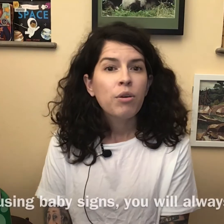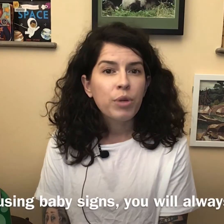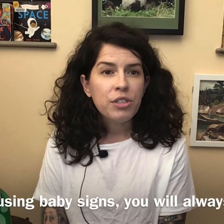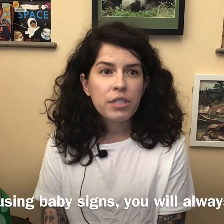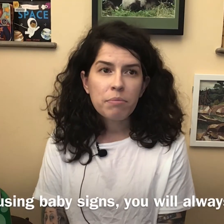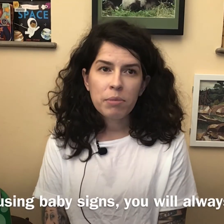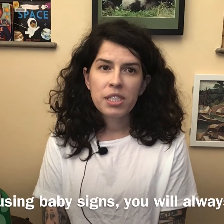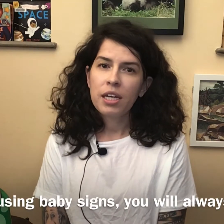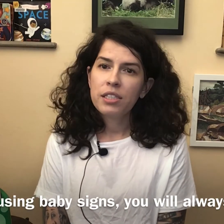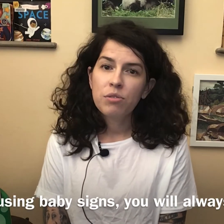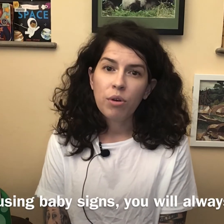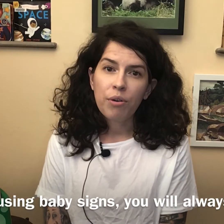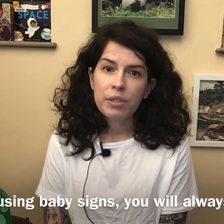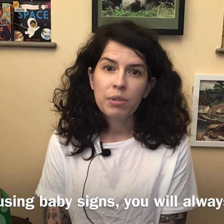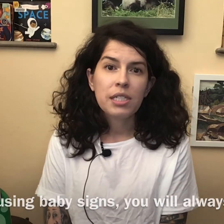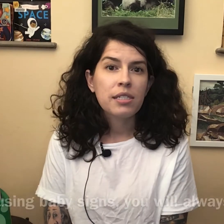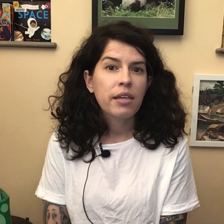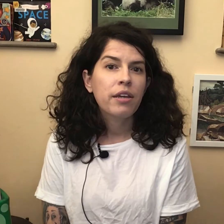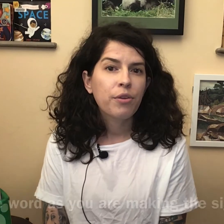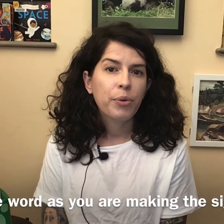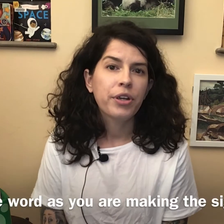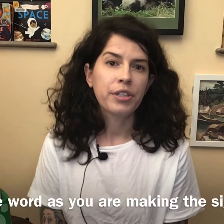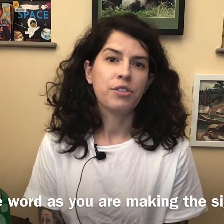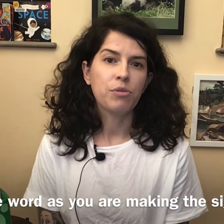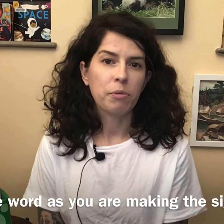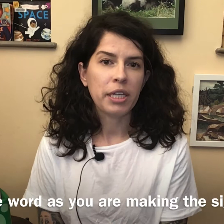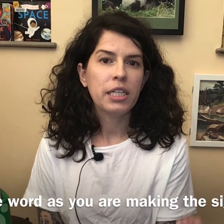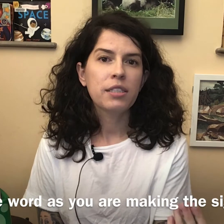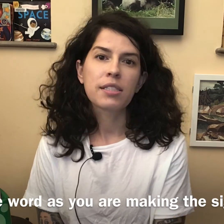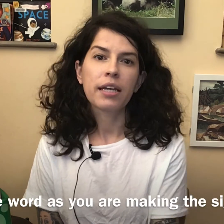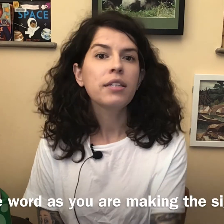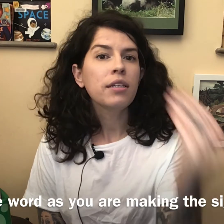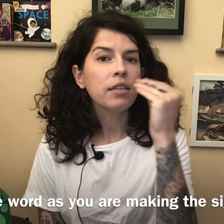When using baby signs you always want to say the word as you were making the sign.